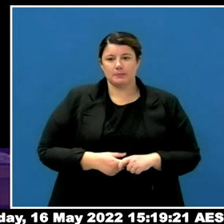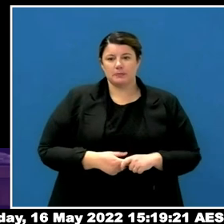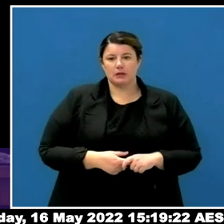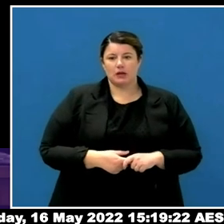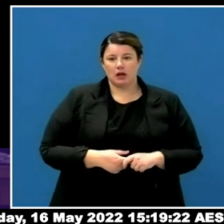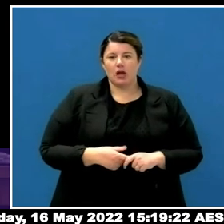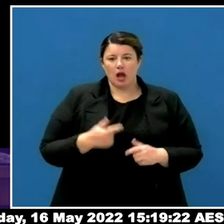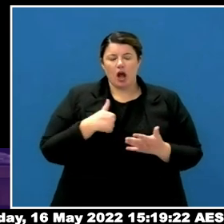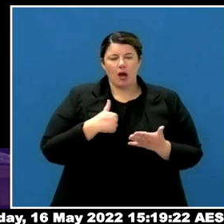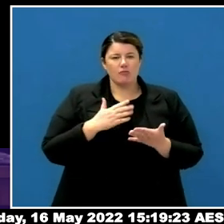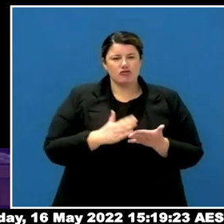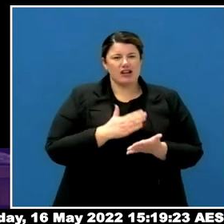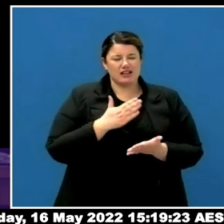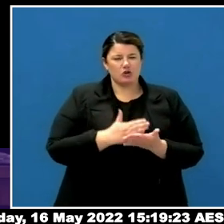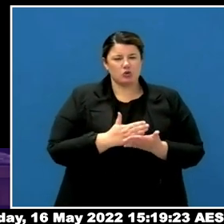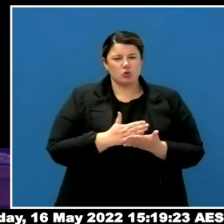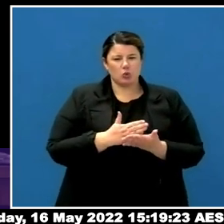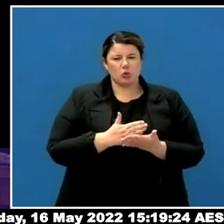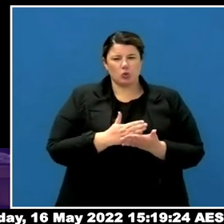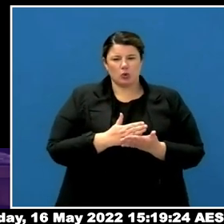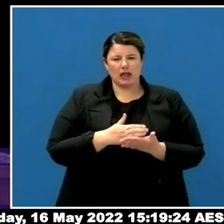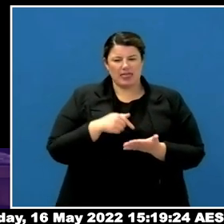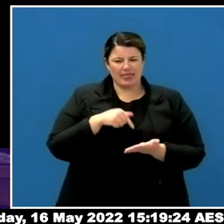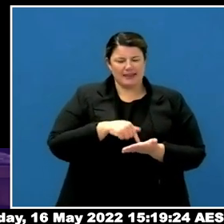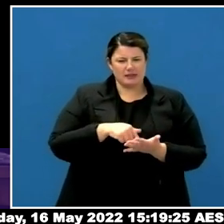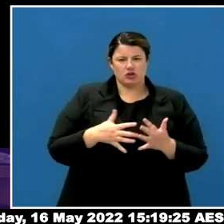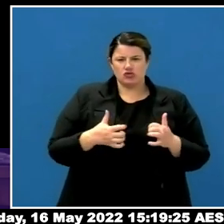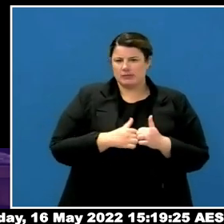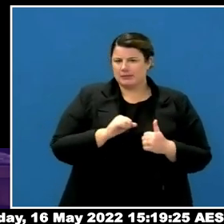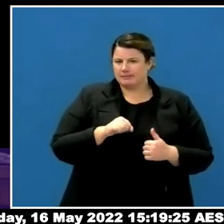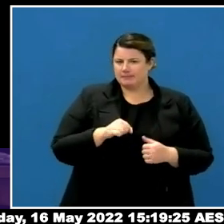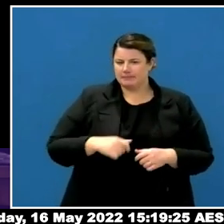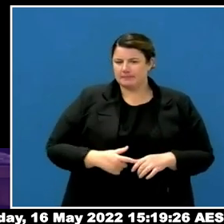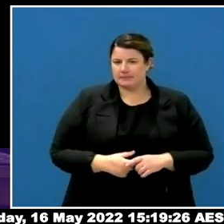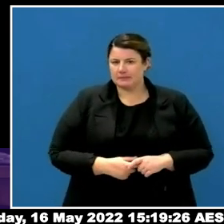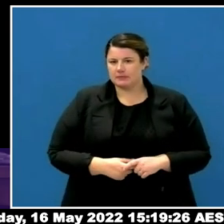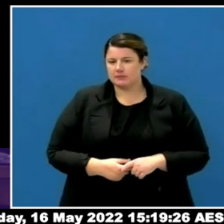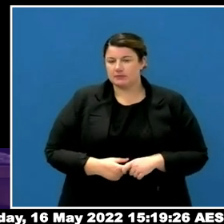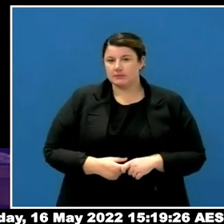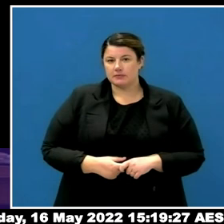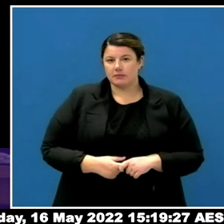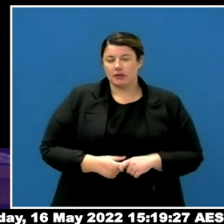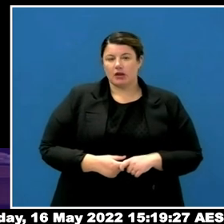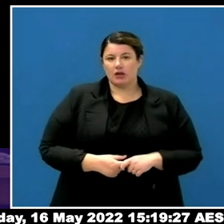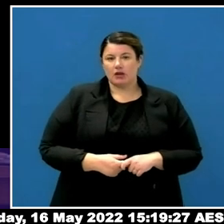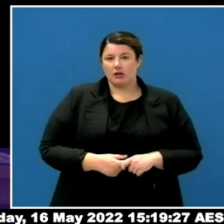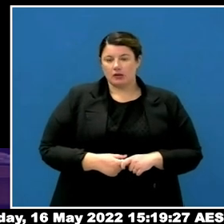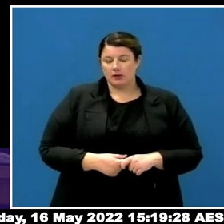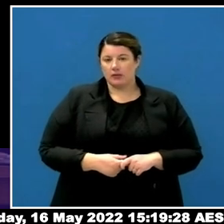In following, he remained with Afford until 2021.